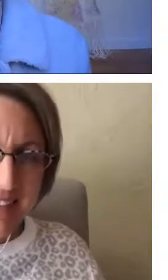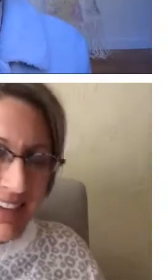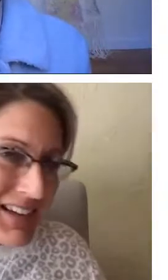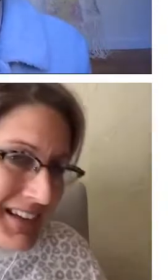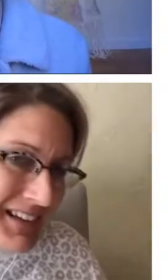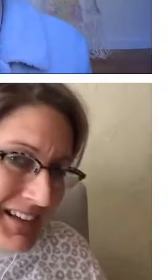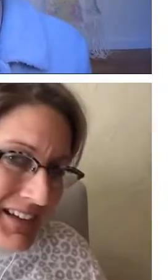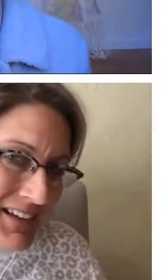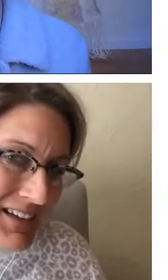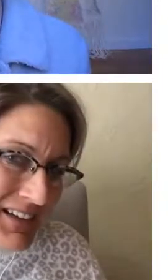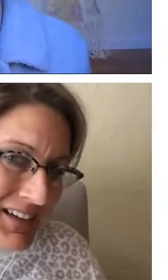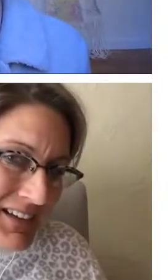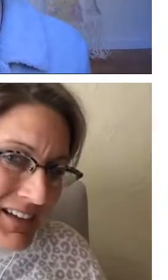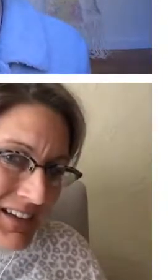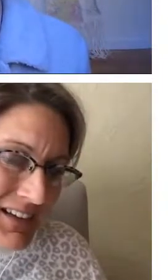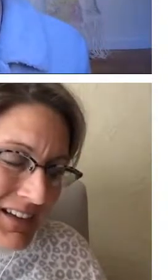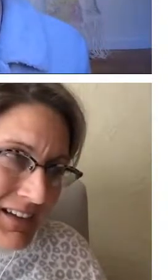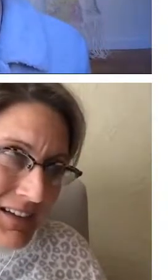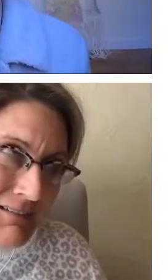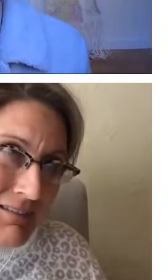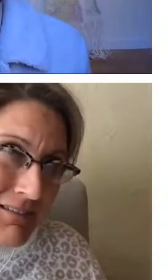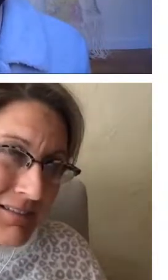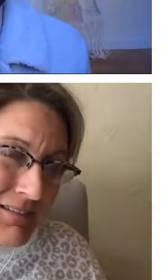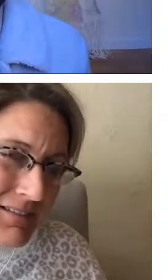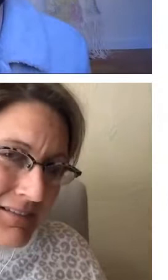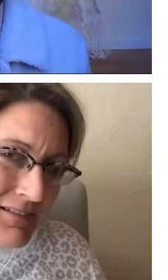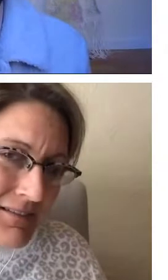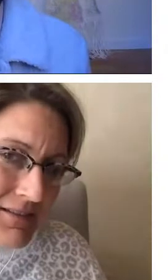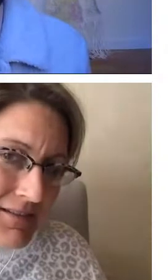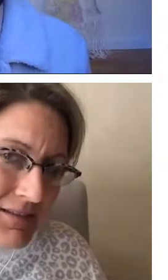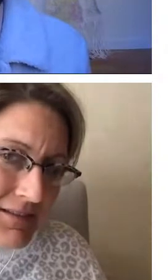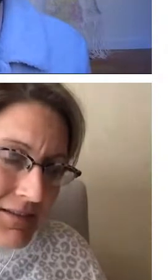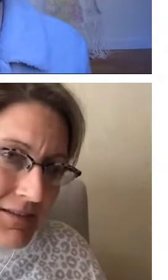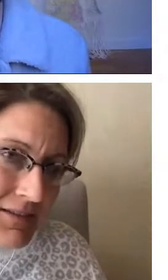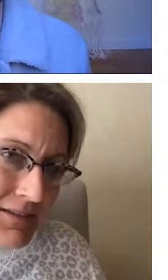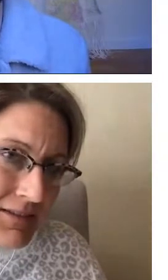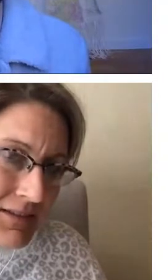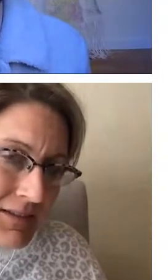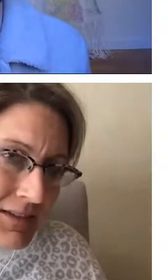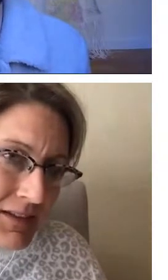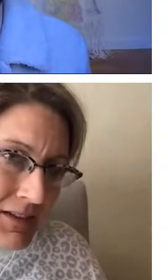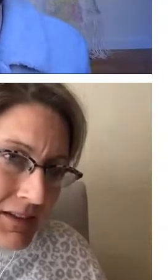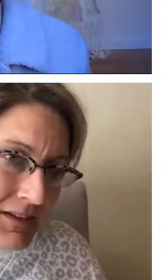David: Historically, when did redlining legally end?